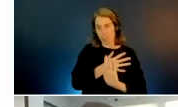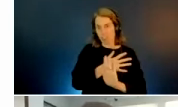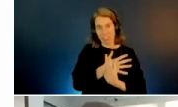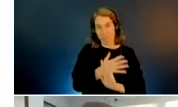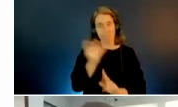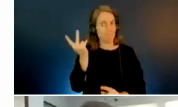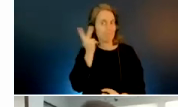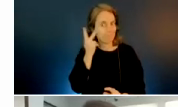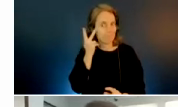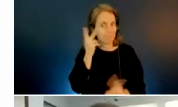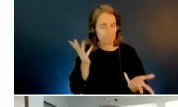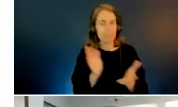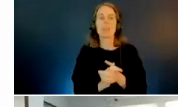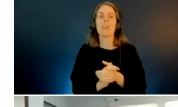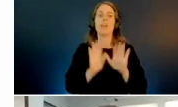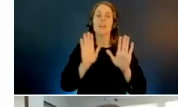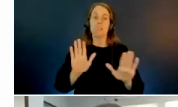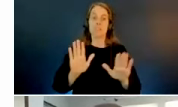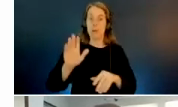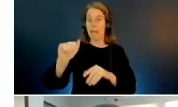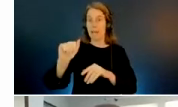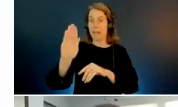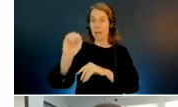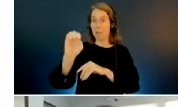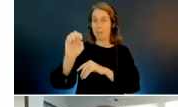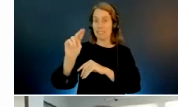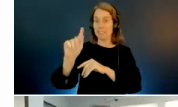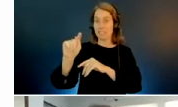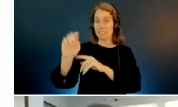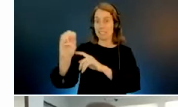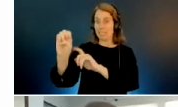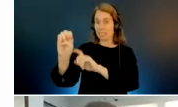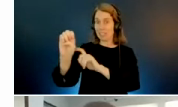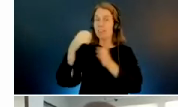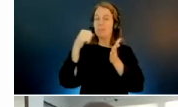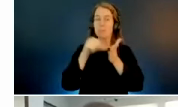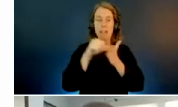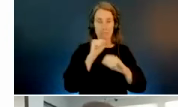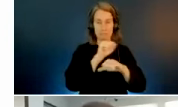election day up until 5 pm the day before and that takes place at your county election office